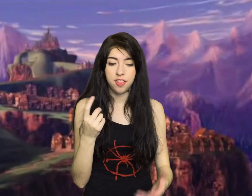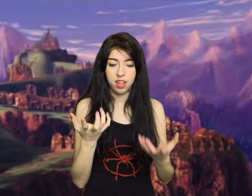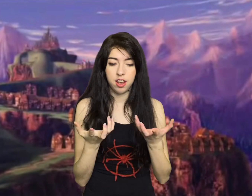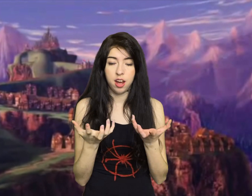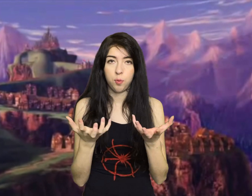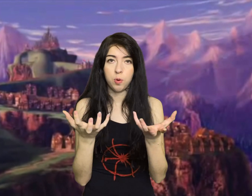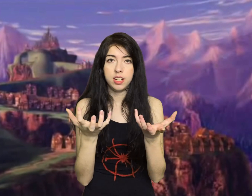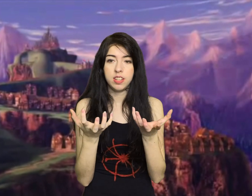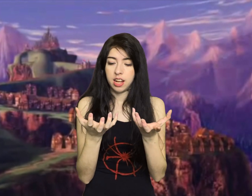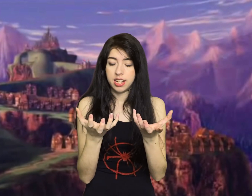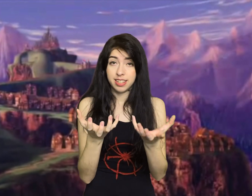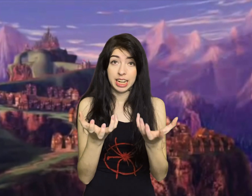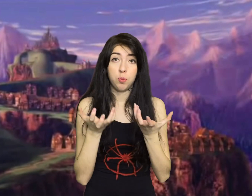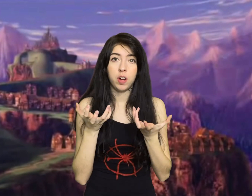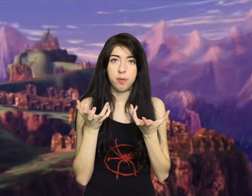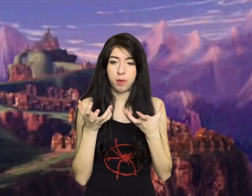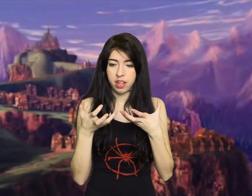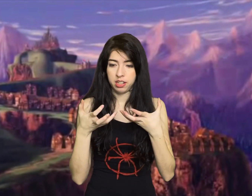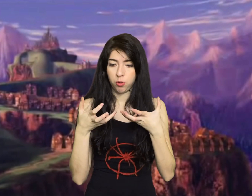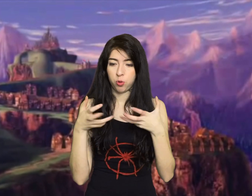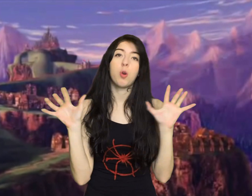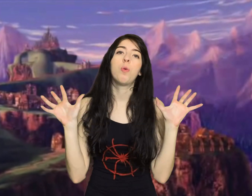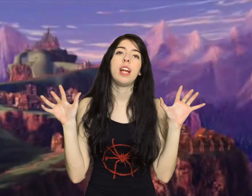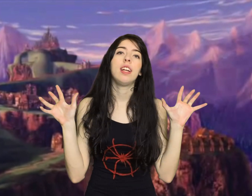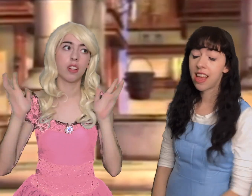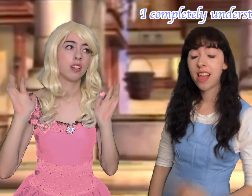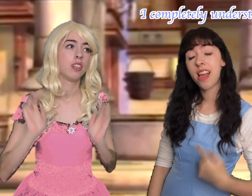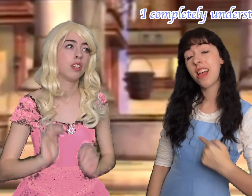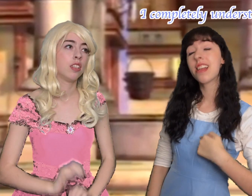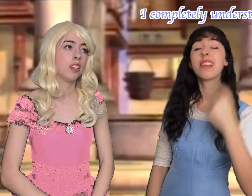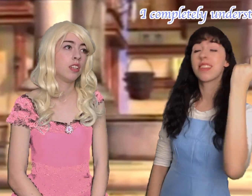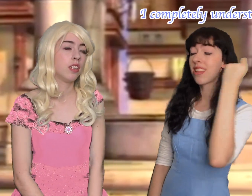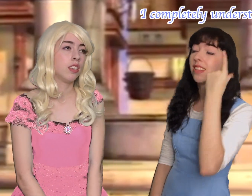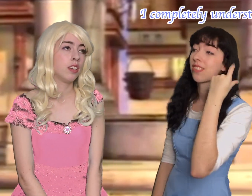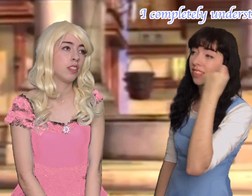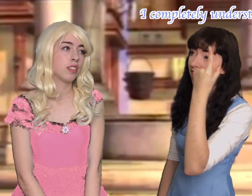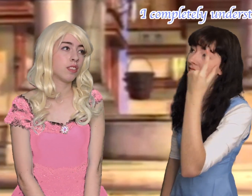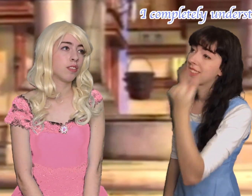and then NOT-WANT is like WANT but then you throw it away i completely understand